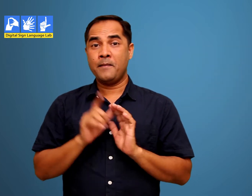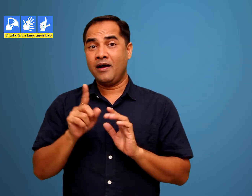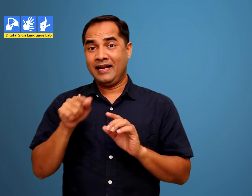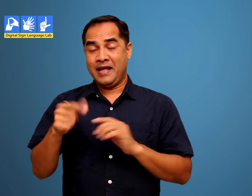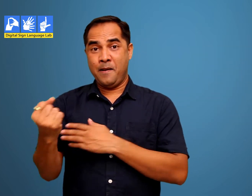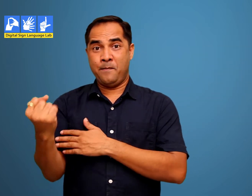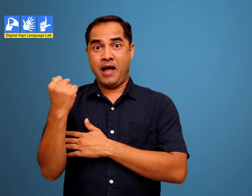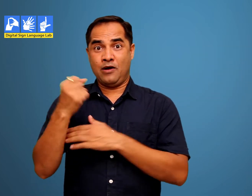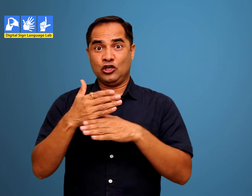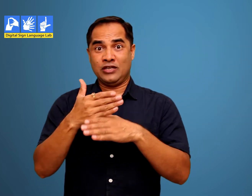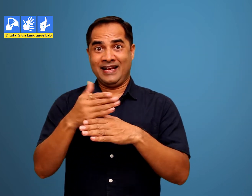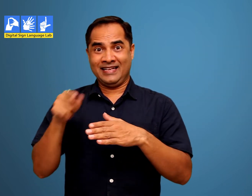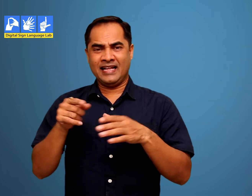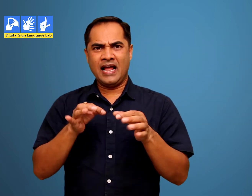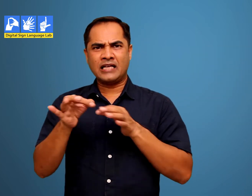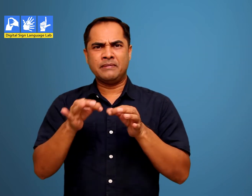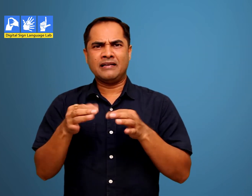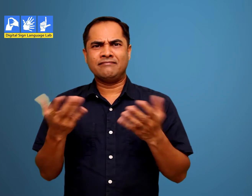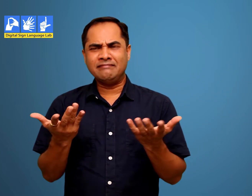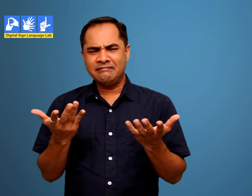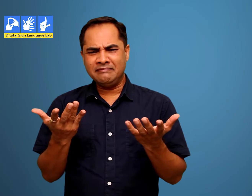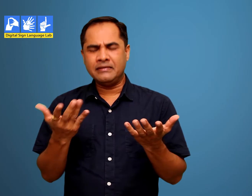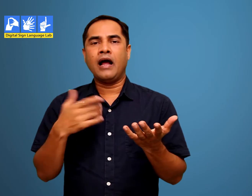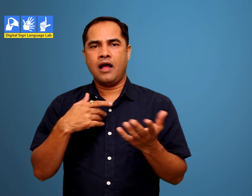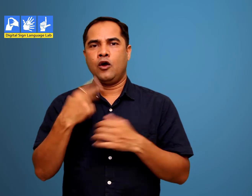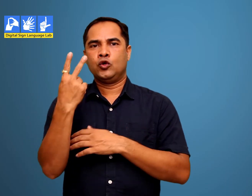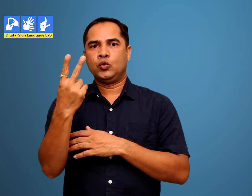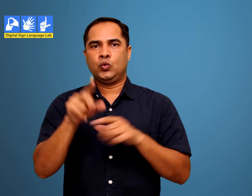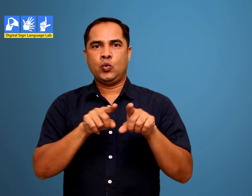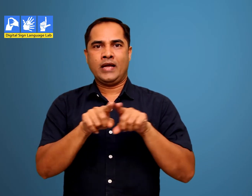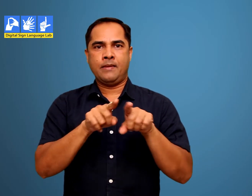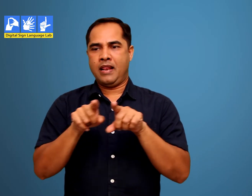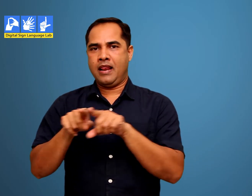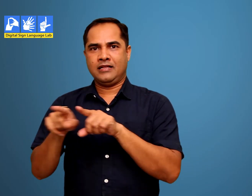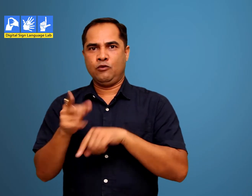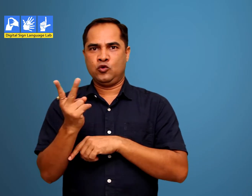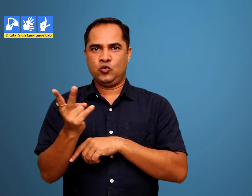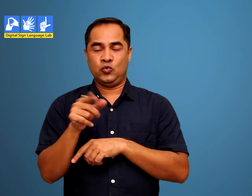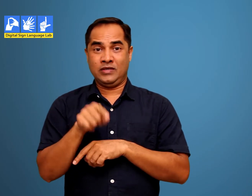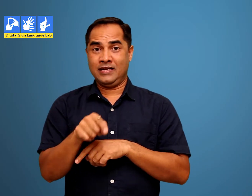I'm going to explain power sharing through two examples - first is Belgium which is a